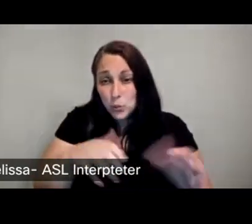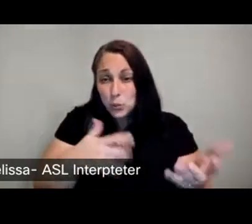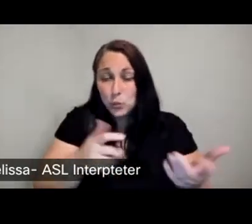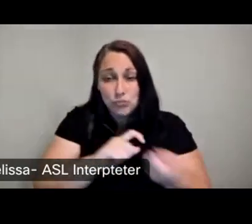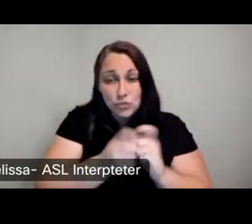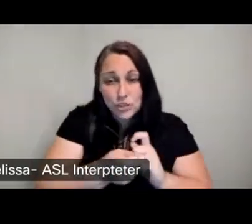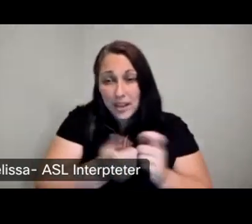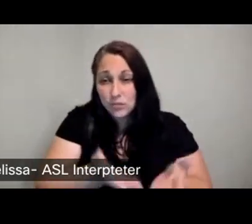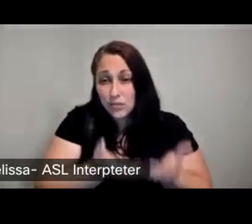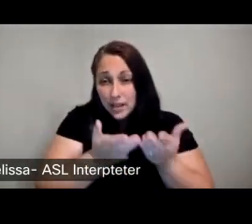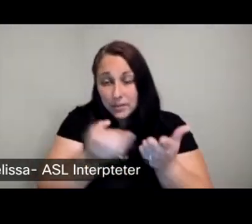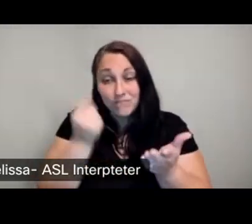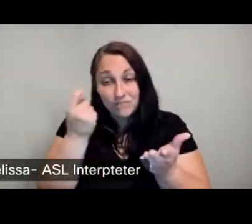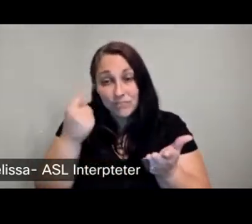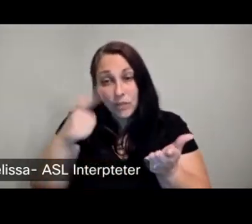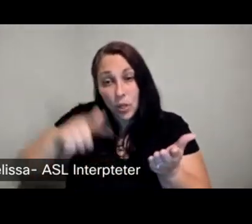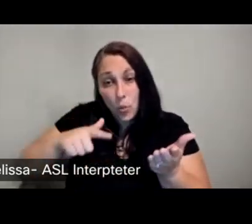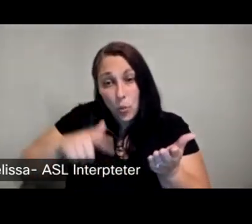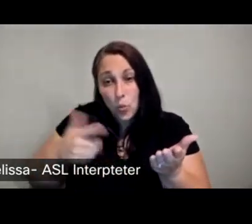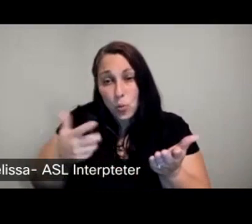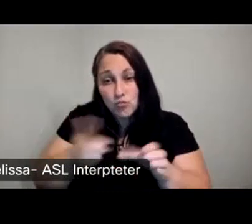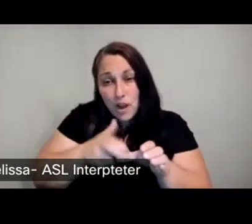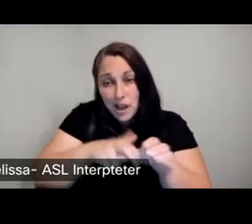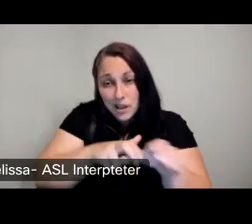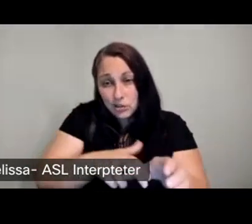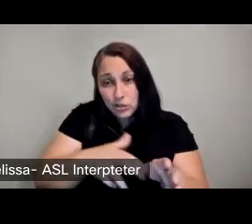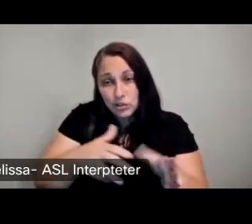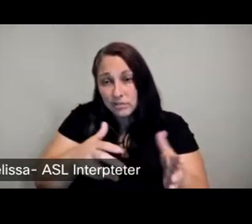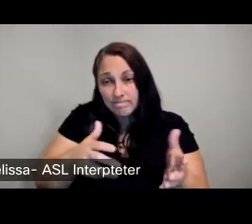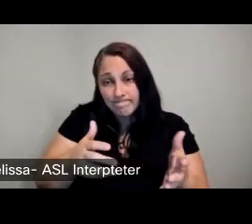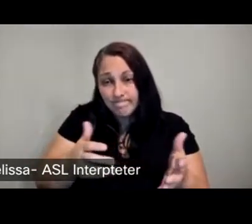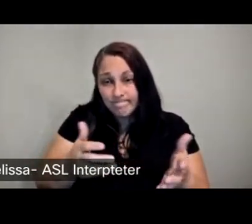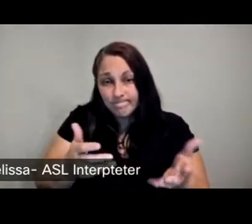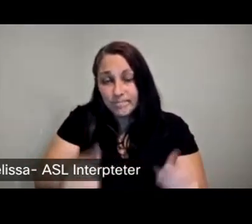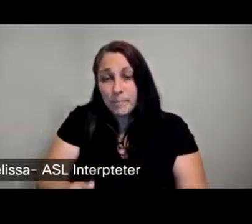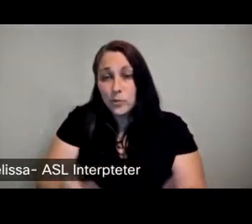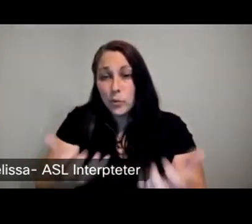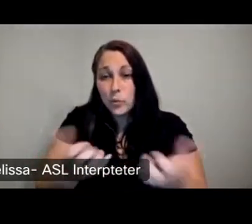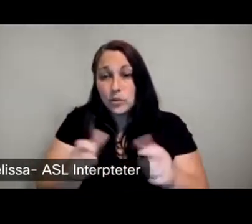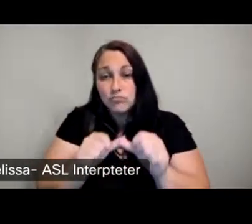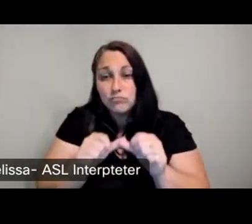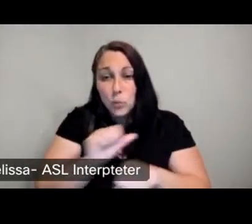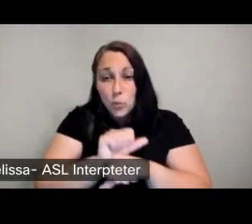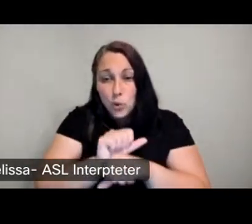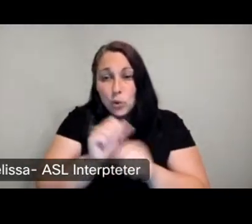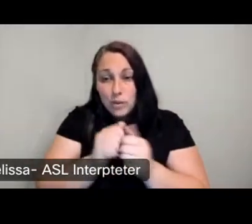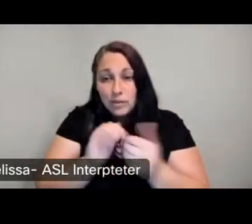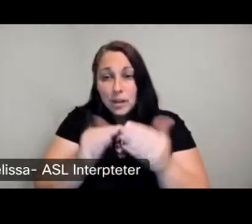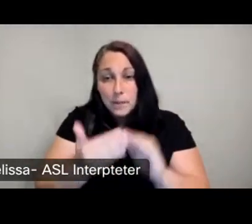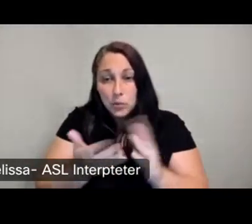terms of ridership and that we definitely want to continue to work with the community to ensure that